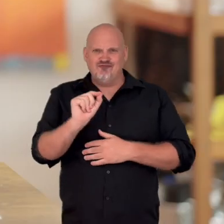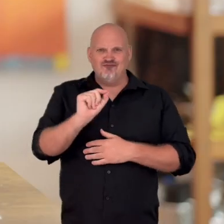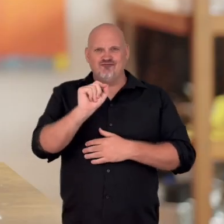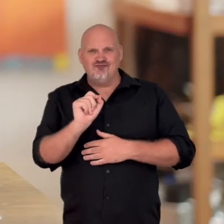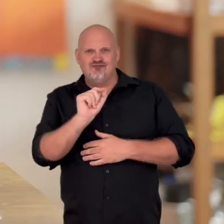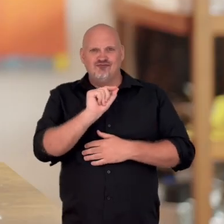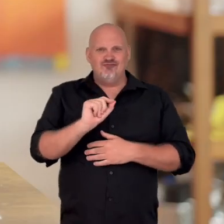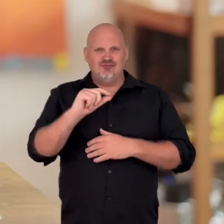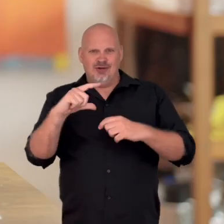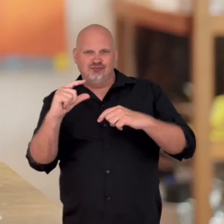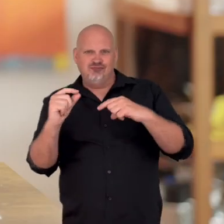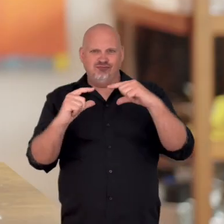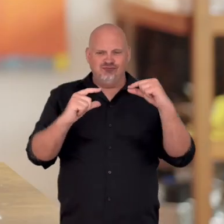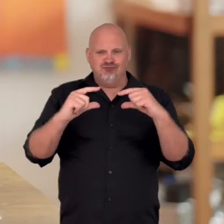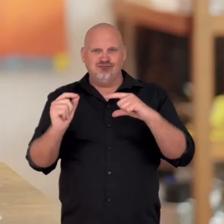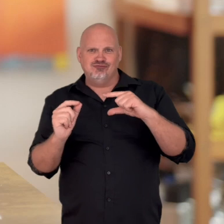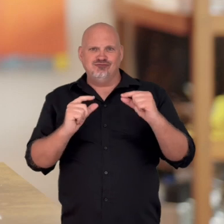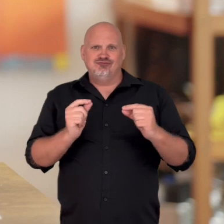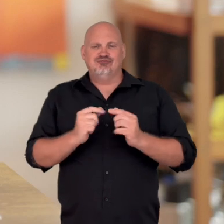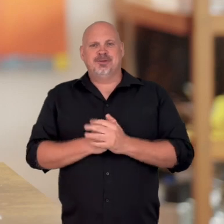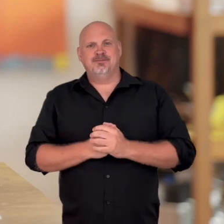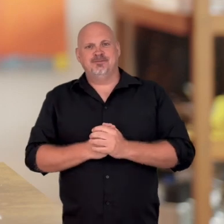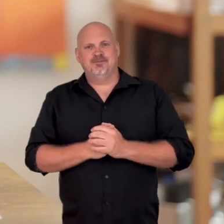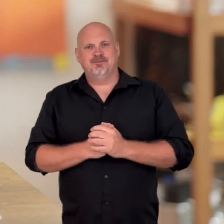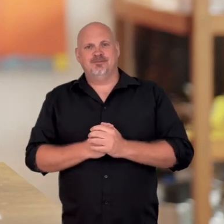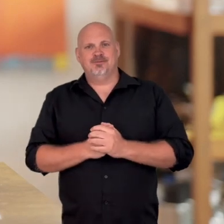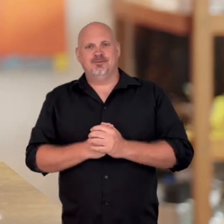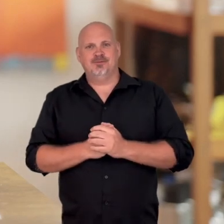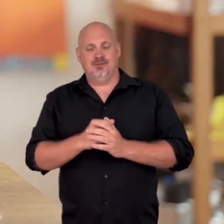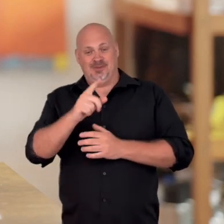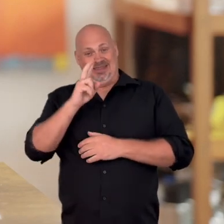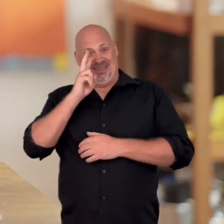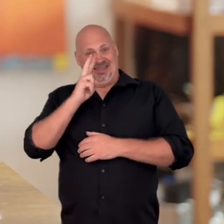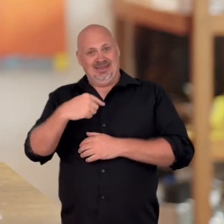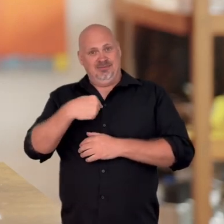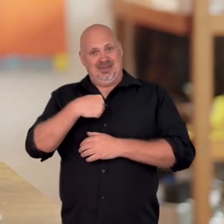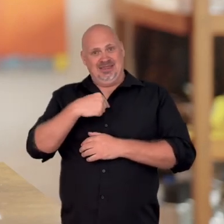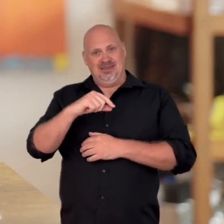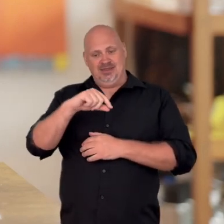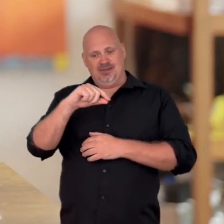but you see the way I'm moving my hands I'm not I'm not you know I'm not doing that thing that people do